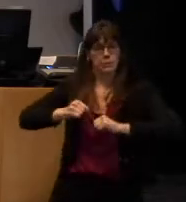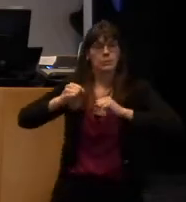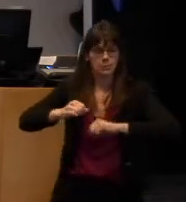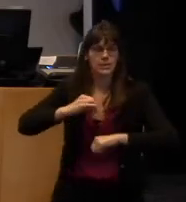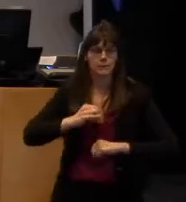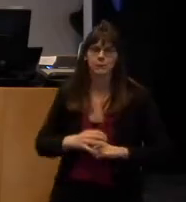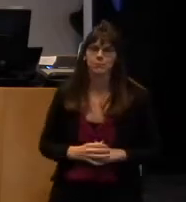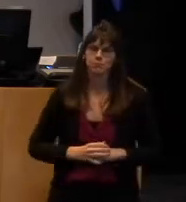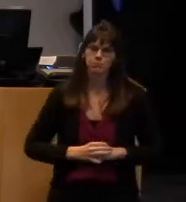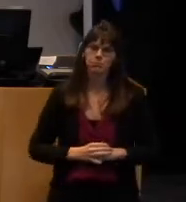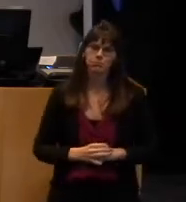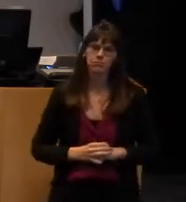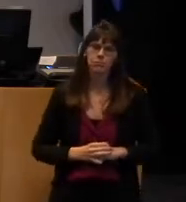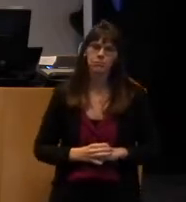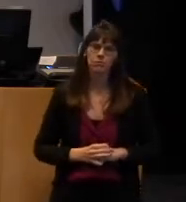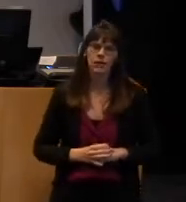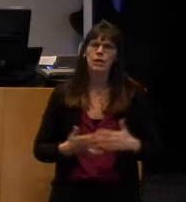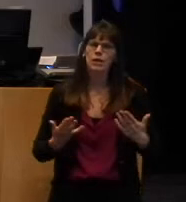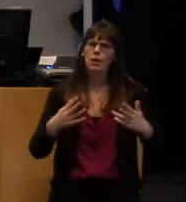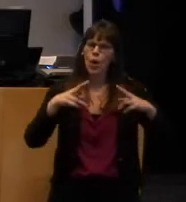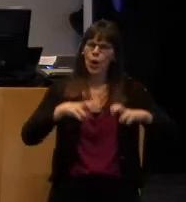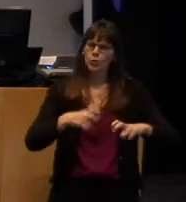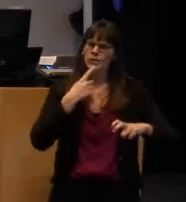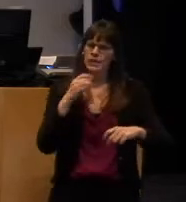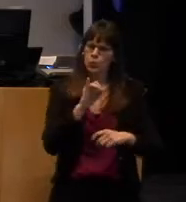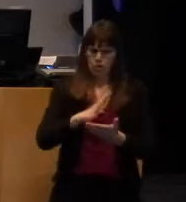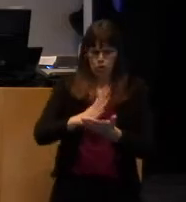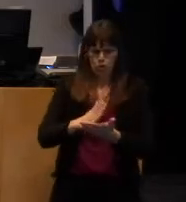Now, the study does understand interpreting to be a situated action.